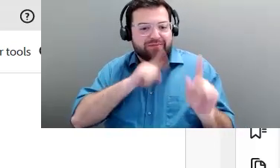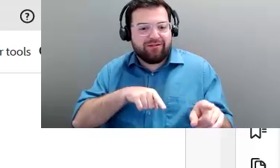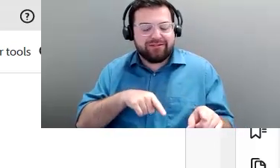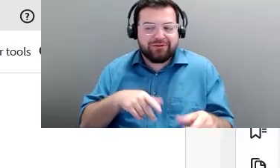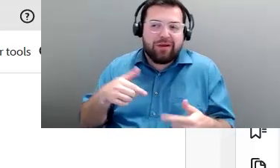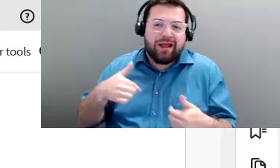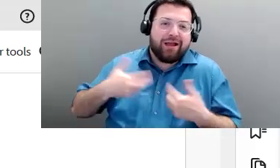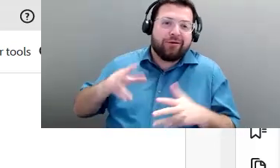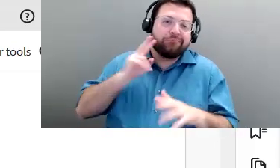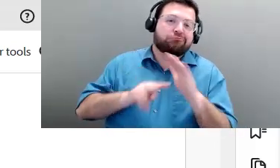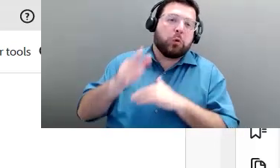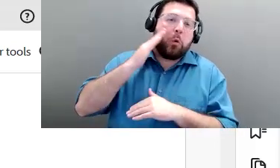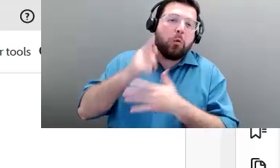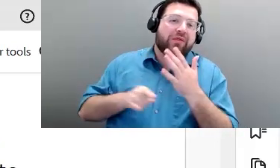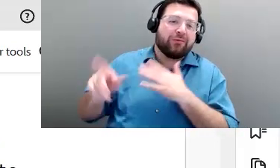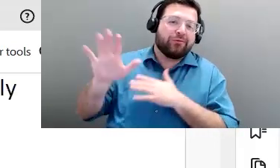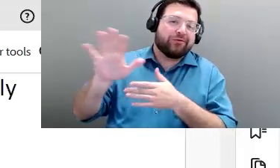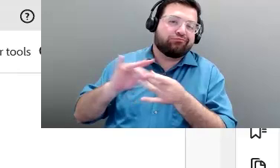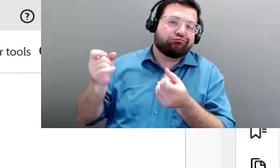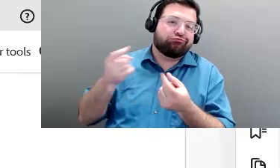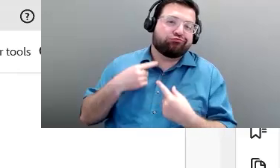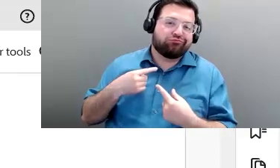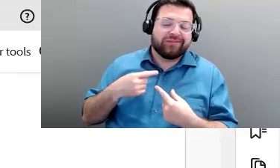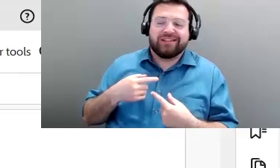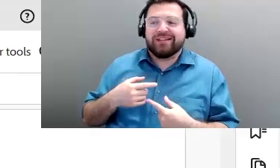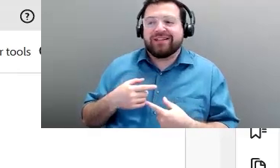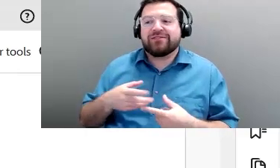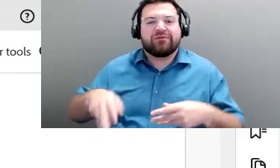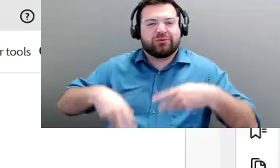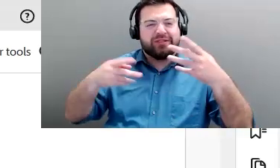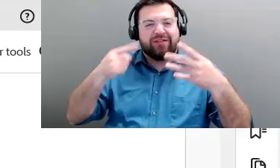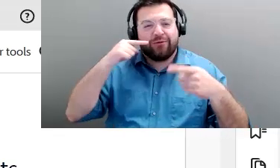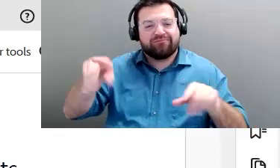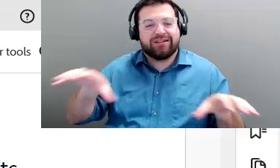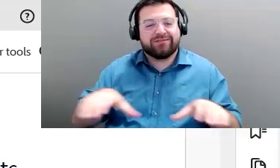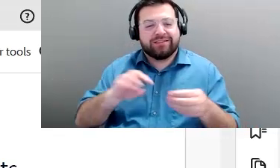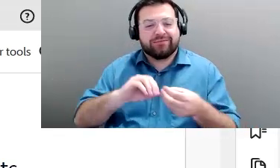This, if we want to scroll down to the activity number one. Okay.